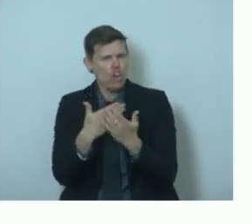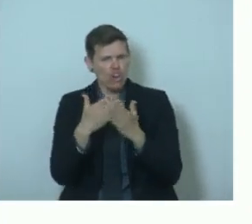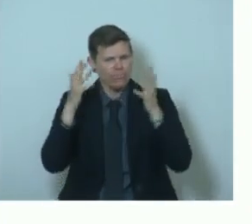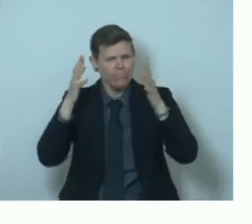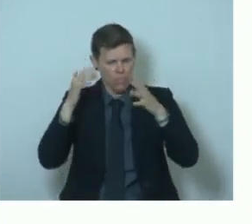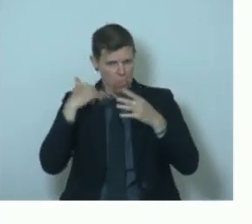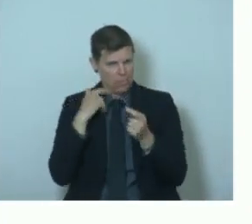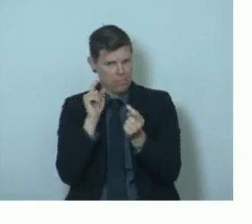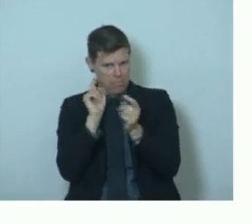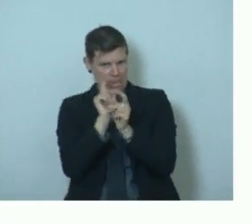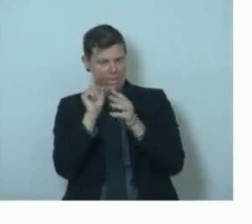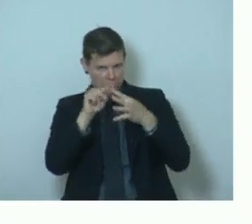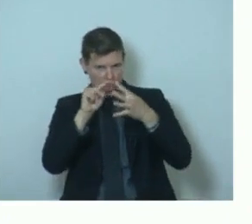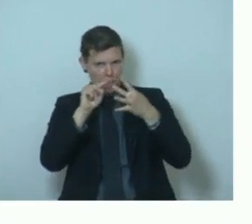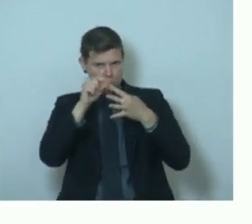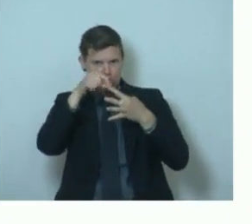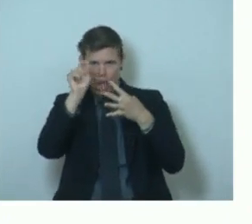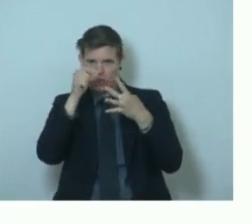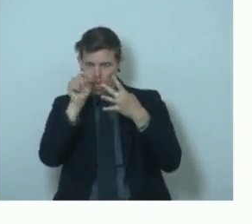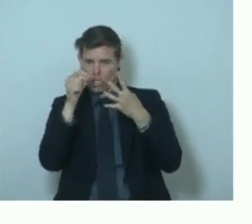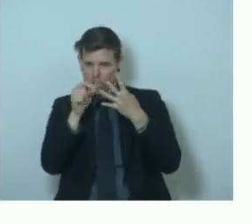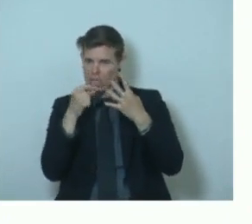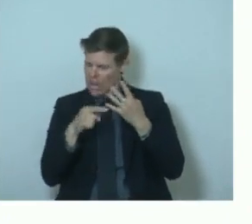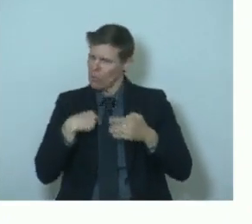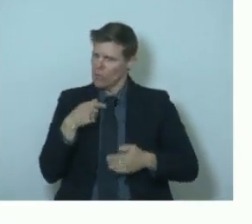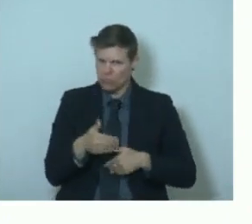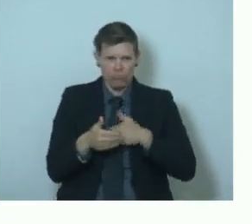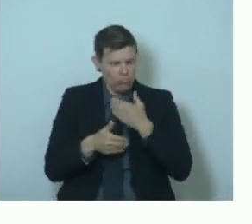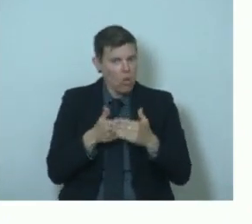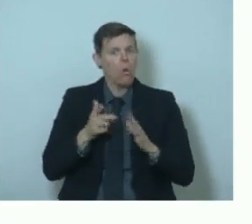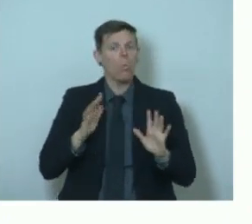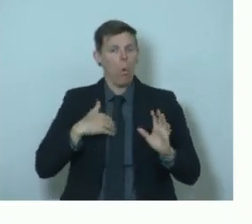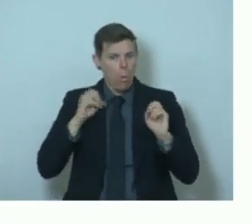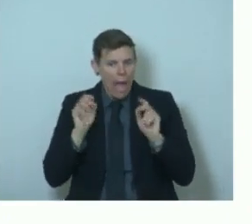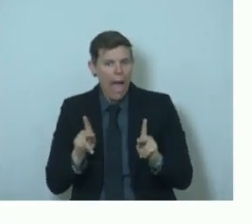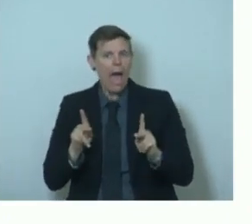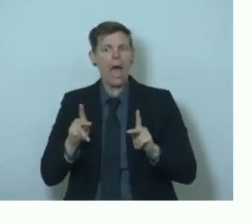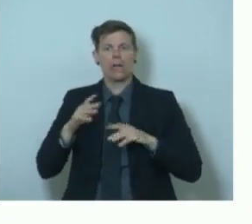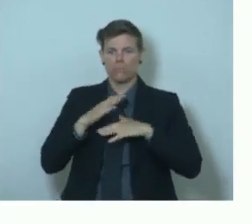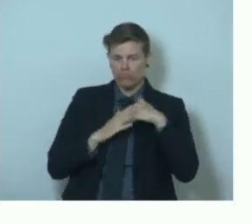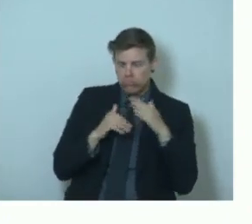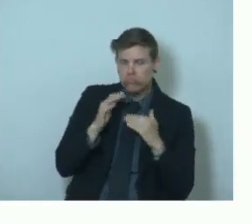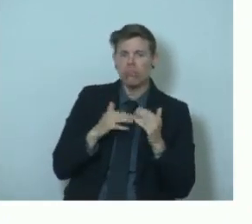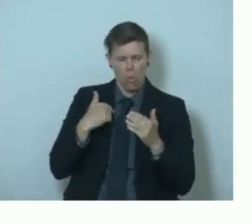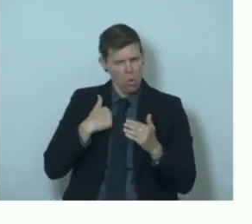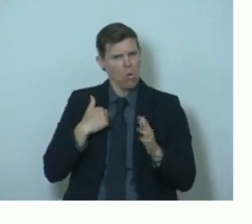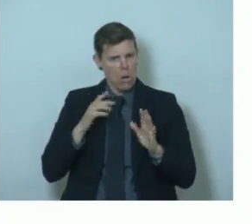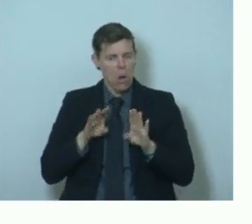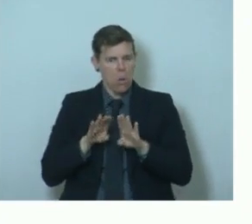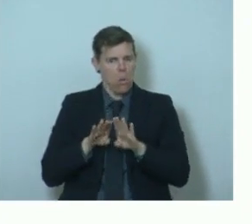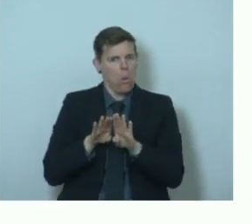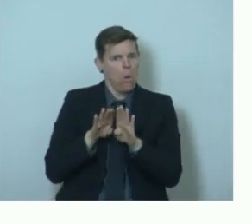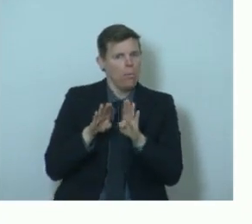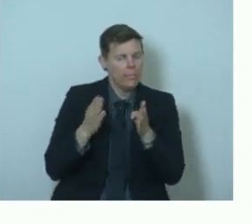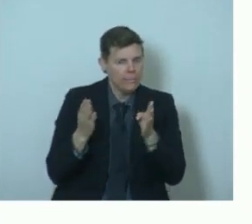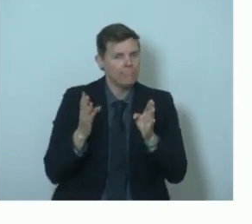THE GREEN BOXES MEAN WE ARE DOING WELL.